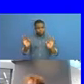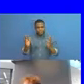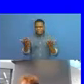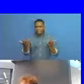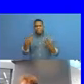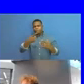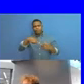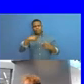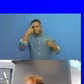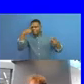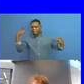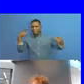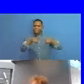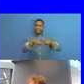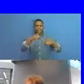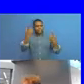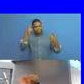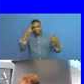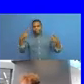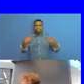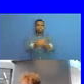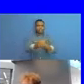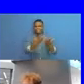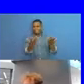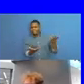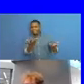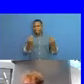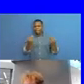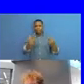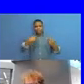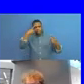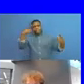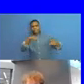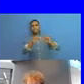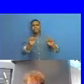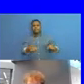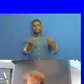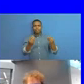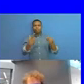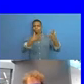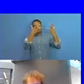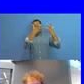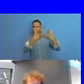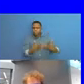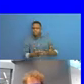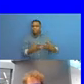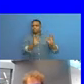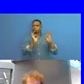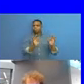and you will get around the table in a different setting. If you think, okay, maybe we will be able